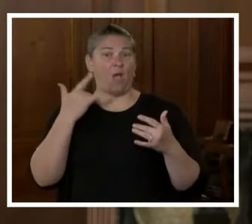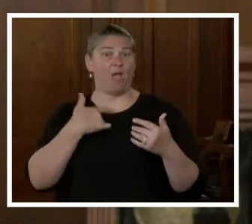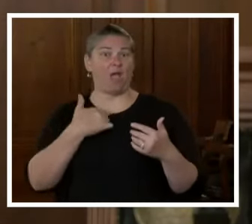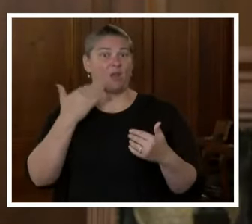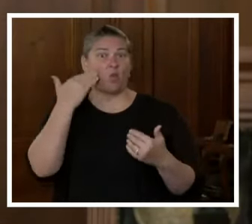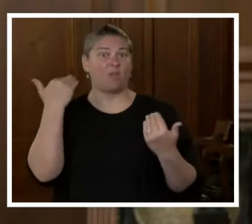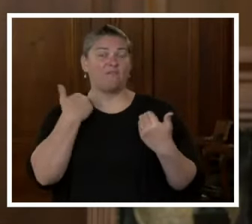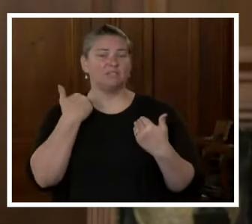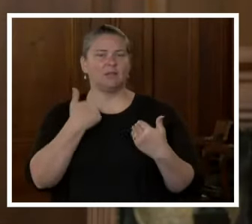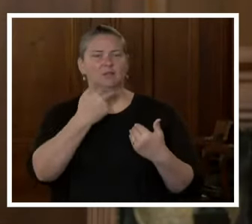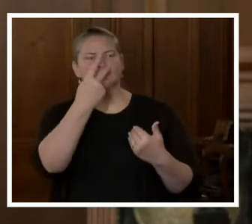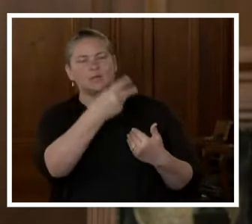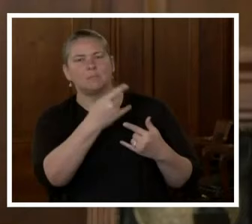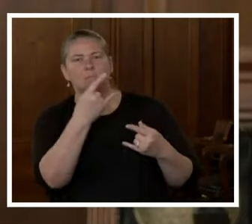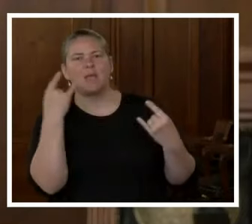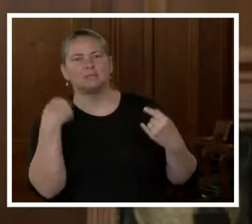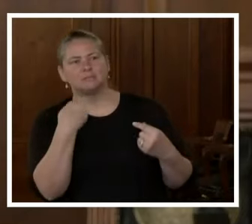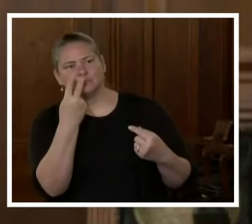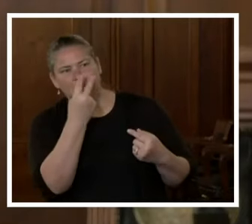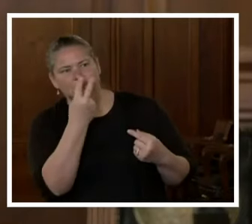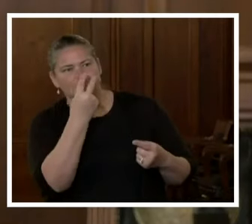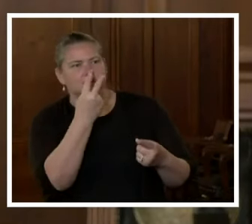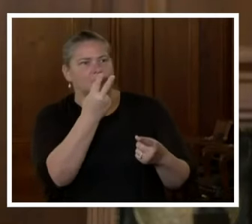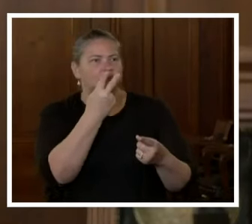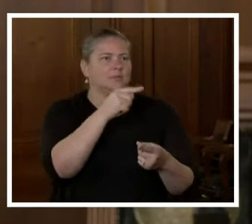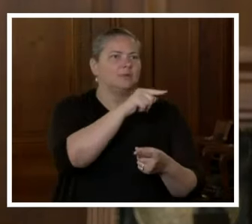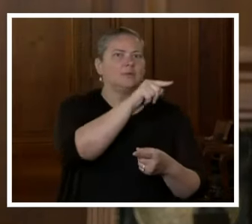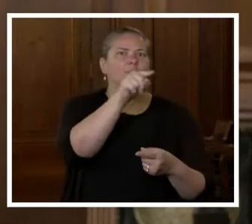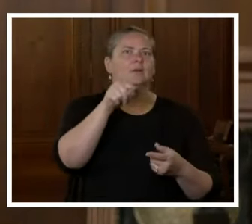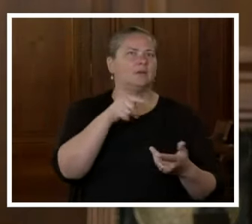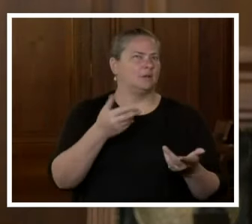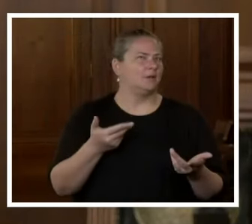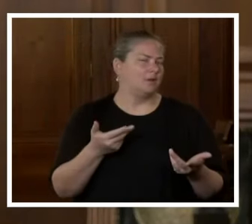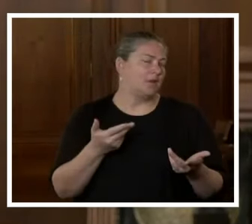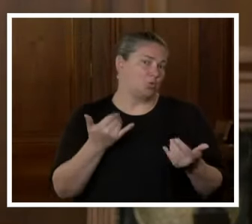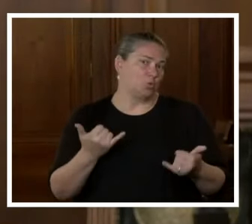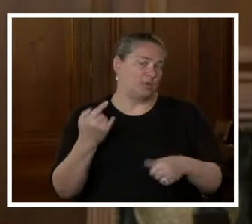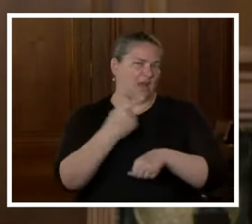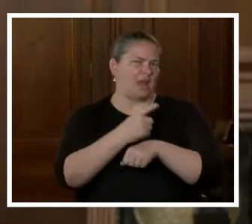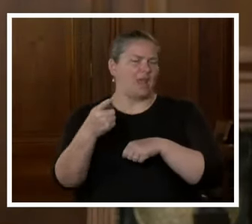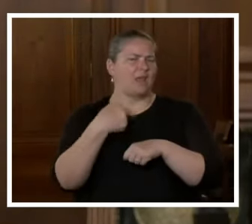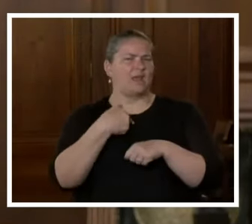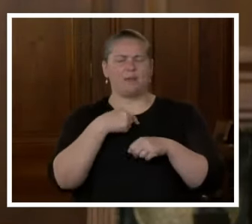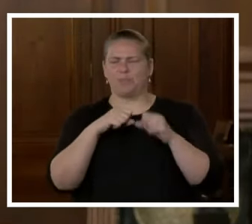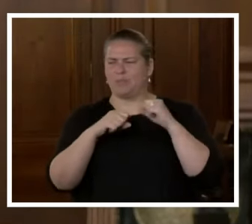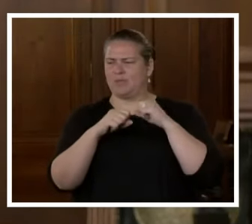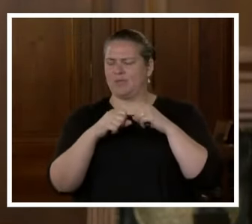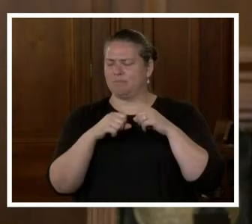A RALLY, A PRESS CONFERENCE ON THE BACK OF THE CAPITOL, IT WAS